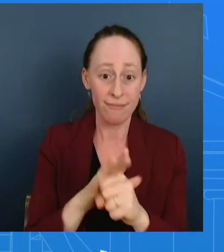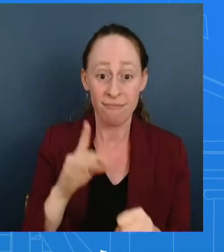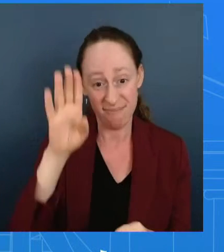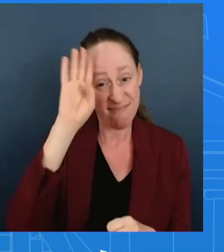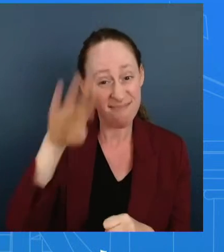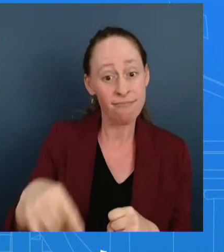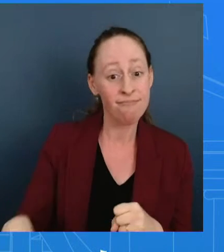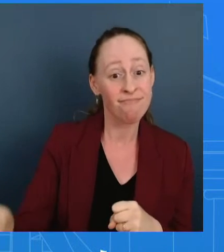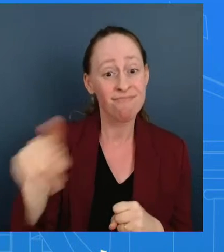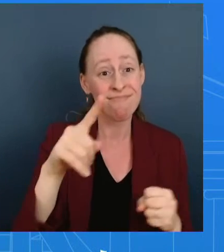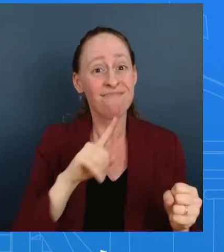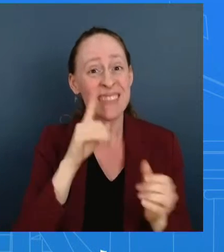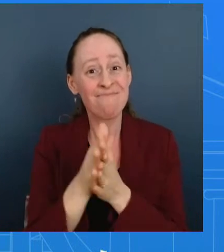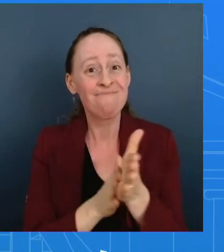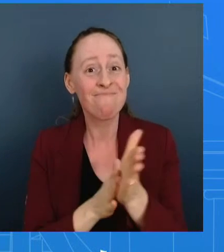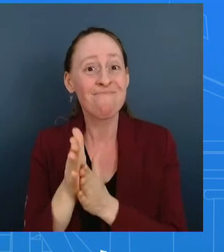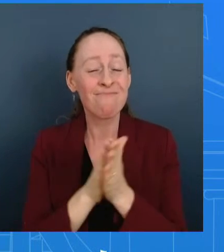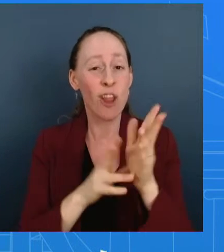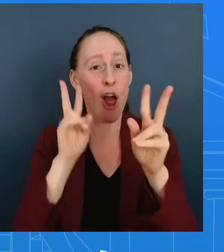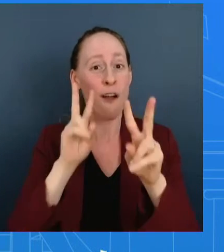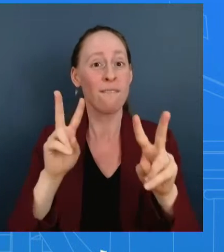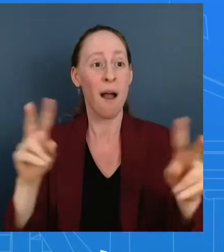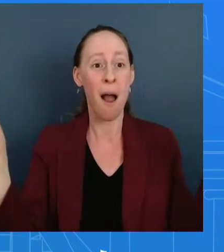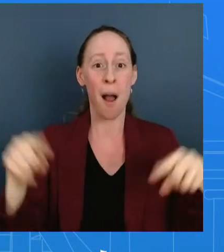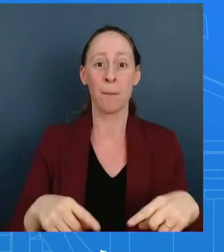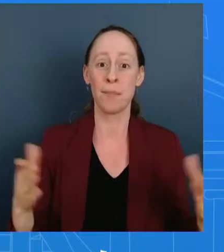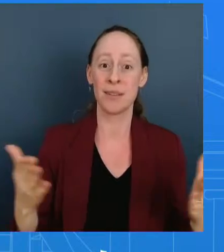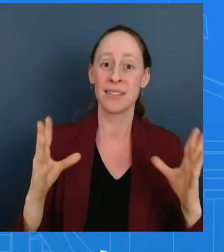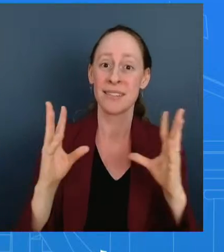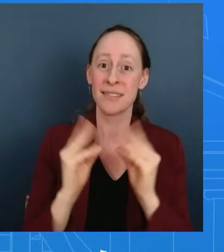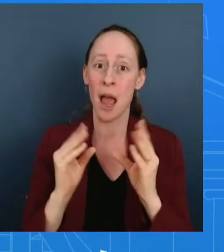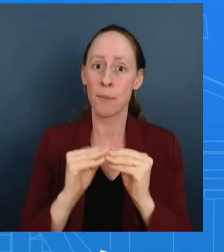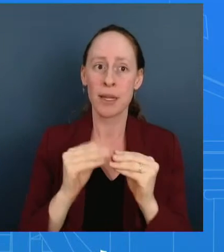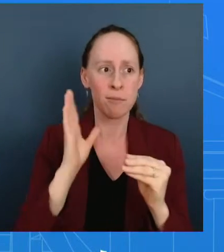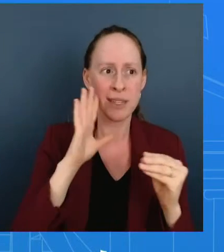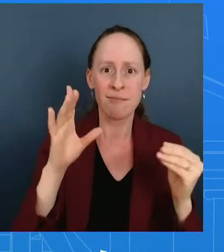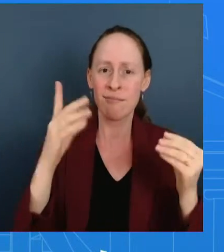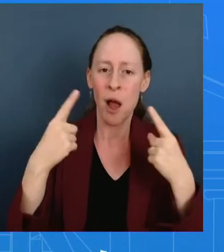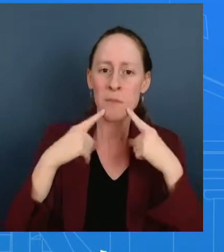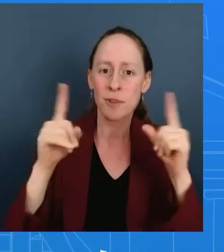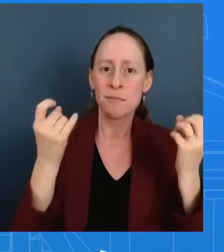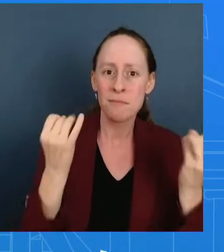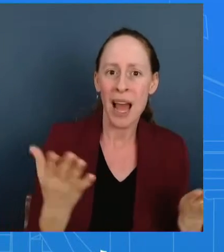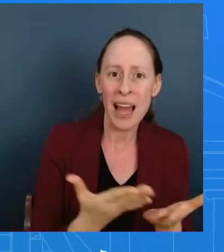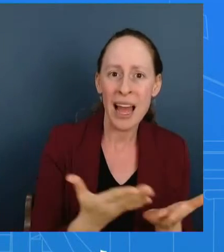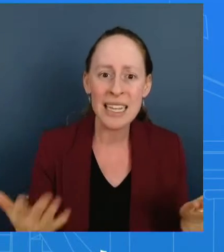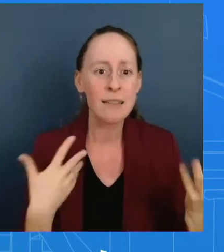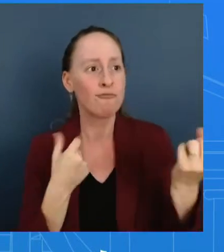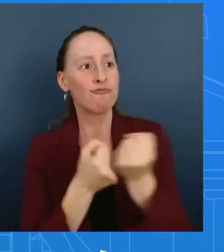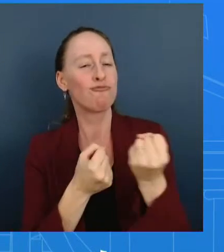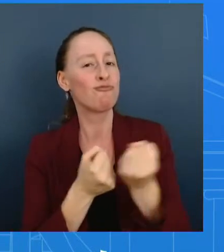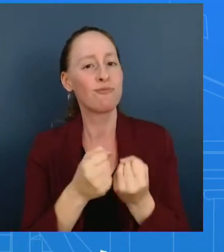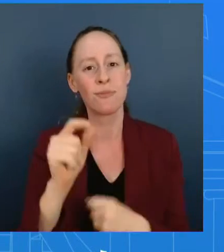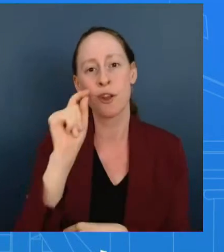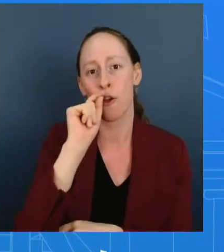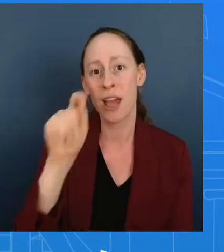and the things that we're going to be doing together, s- specifically to help Ukraine. The Press: So, you've seen zero -- I mean, there have been stories, multiple outlets,